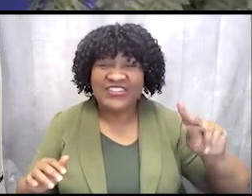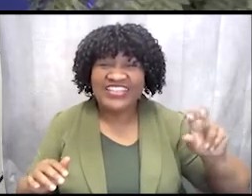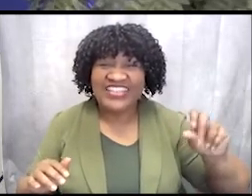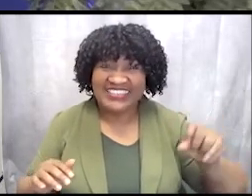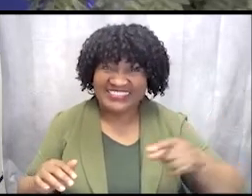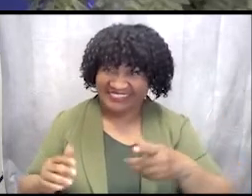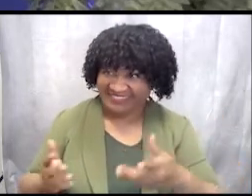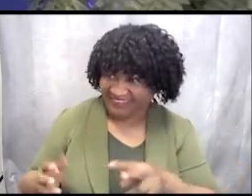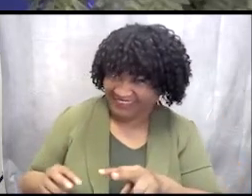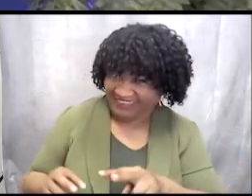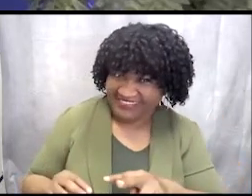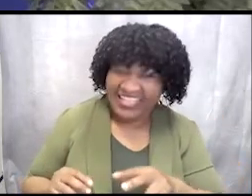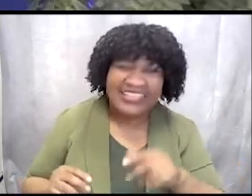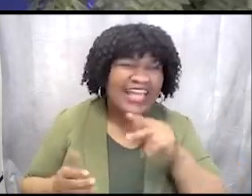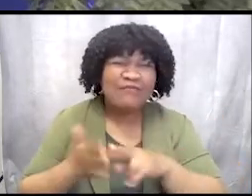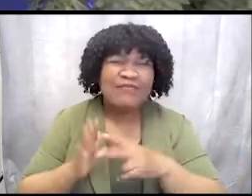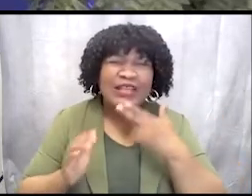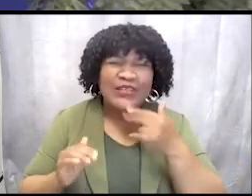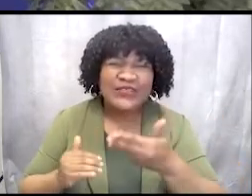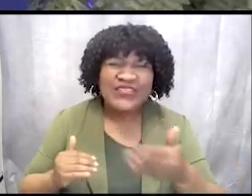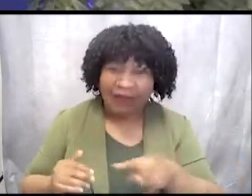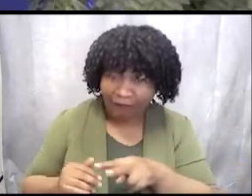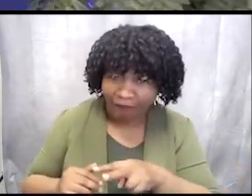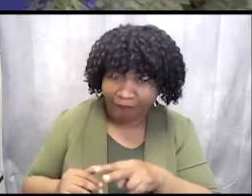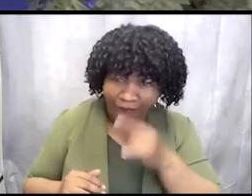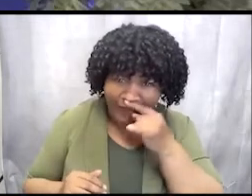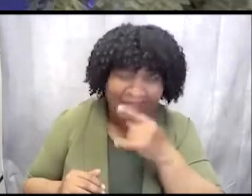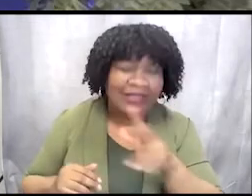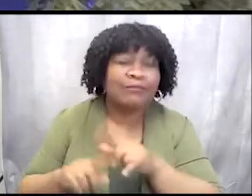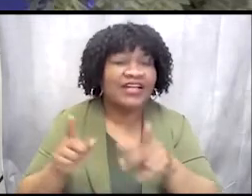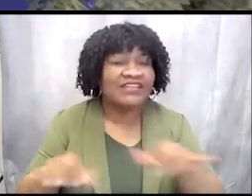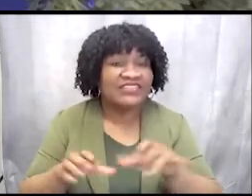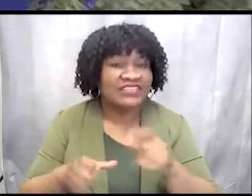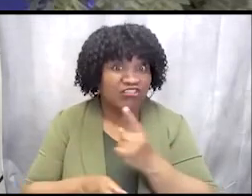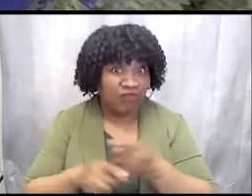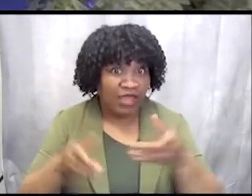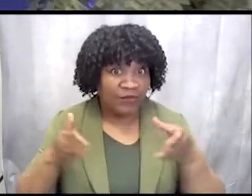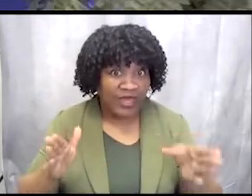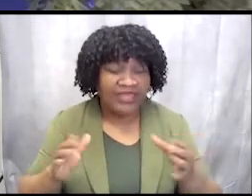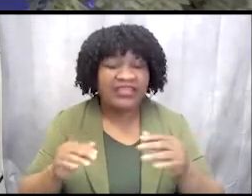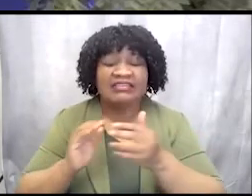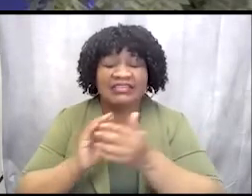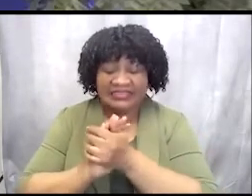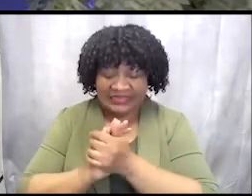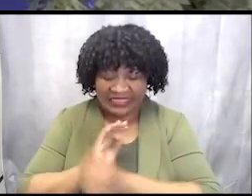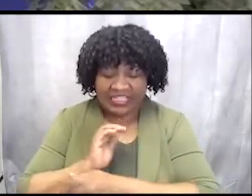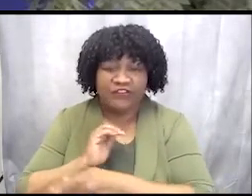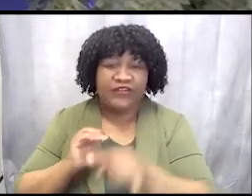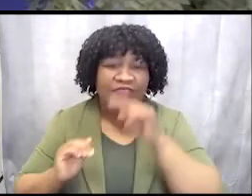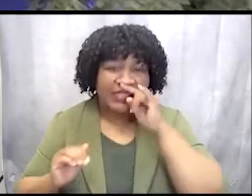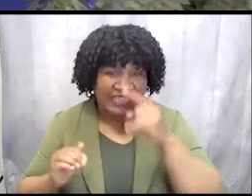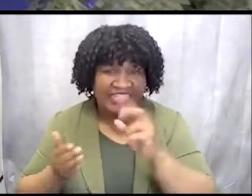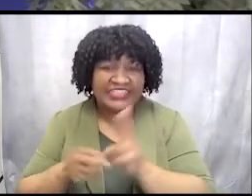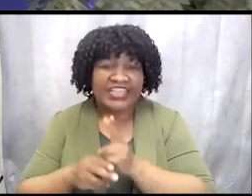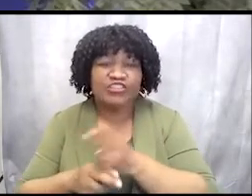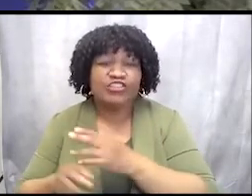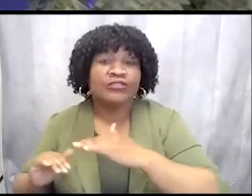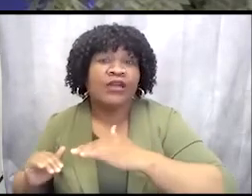Again, it's not just like a cute thing to look at. If it's done right, it's a skill they can take with them for the rest of their lives.